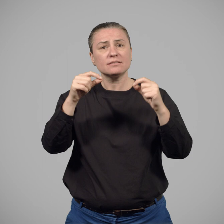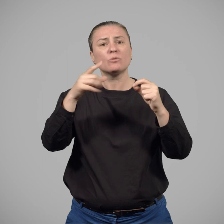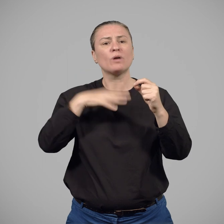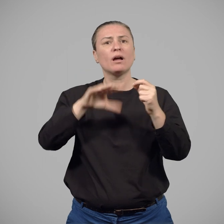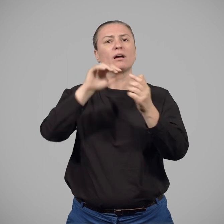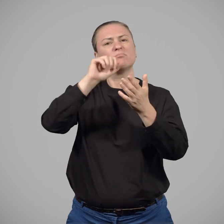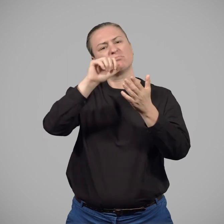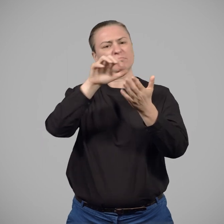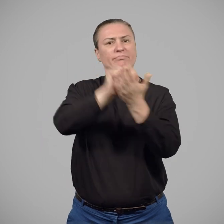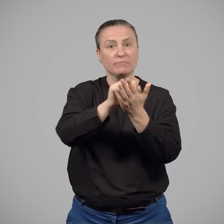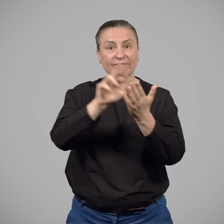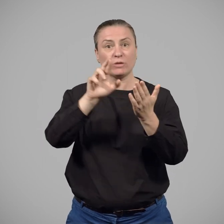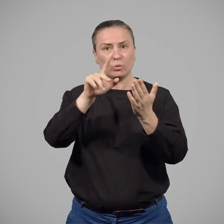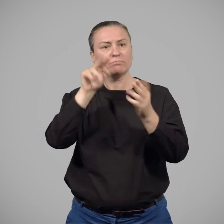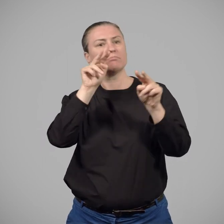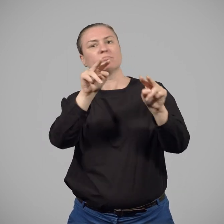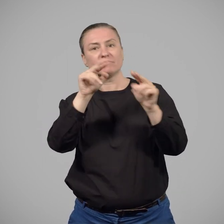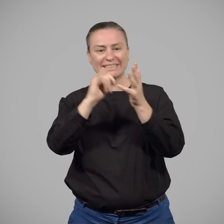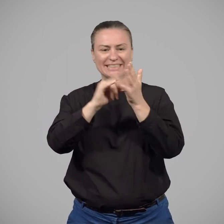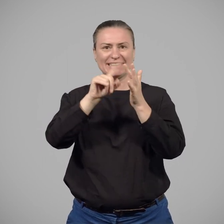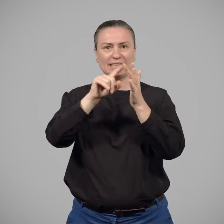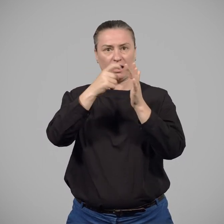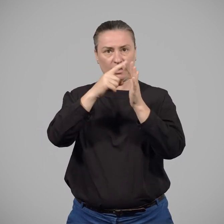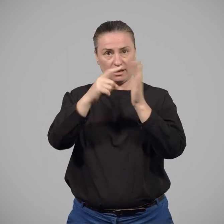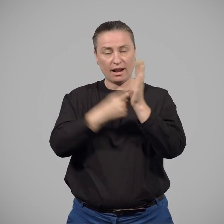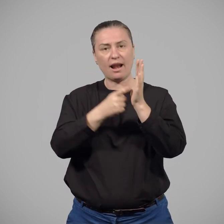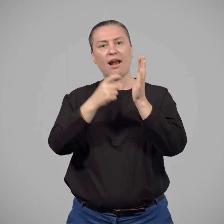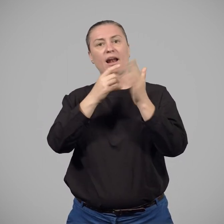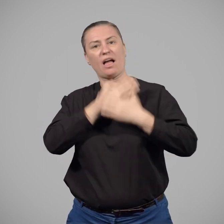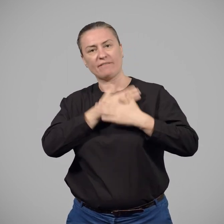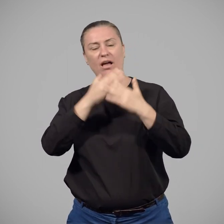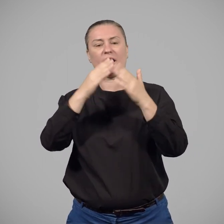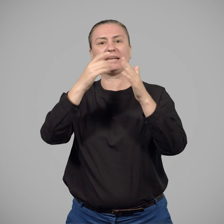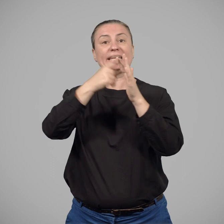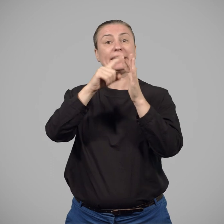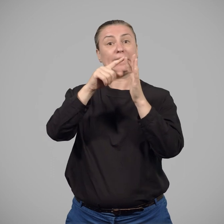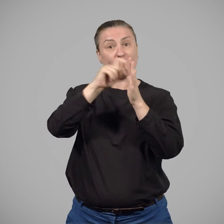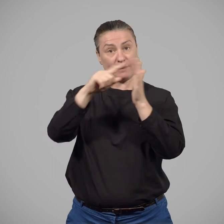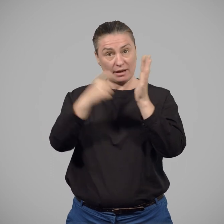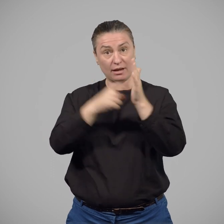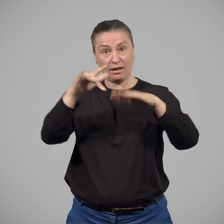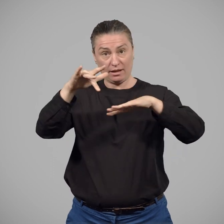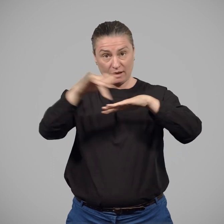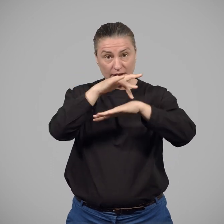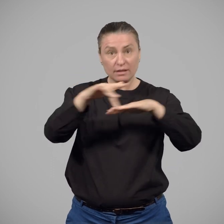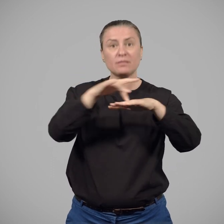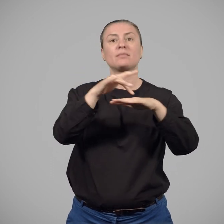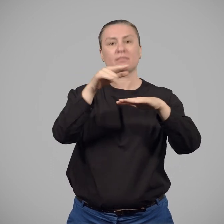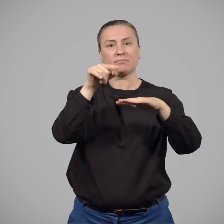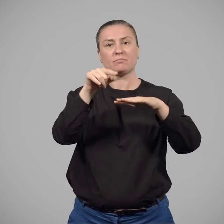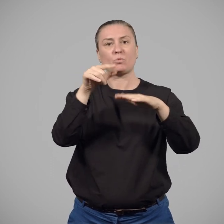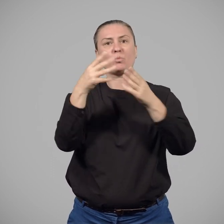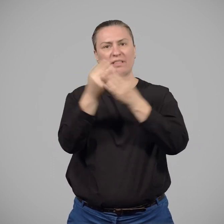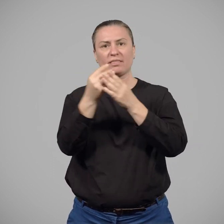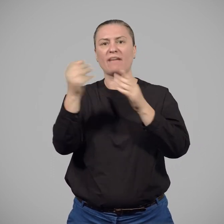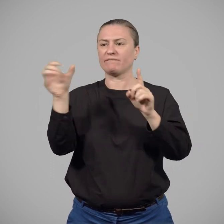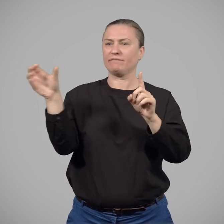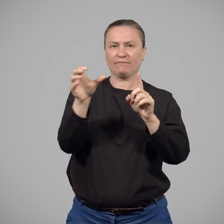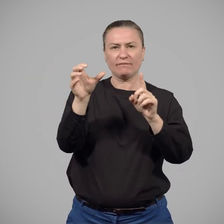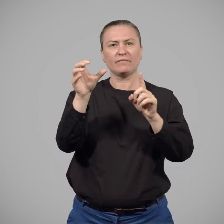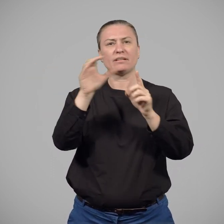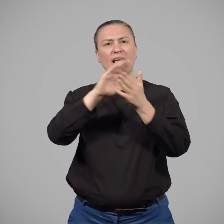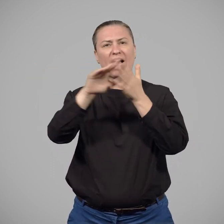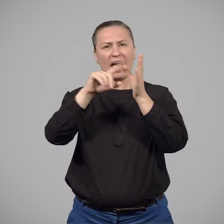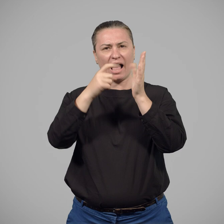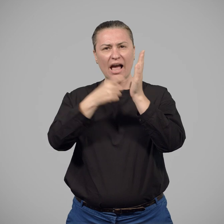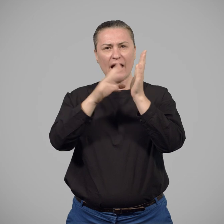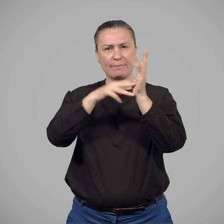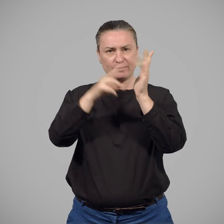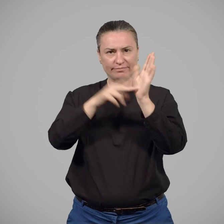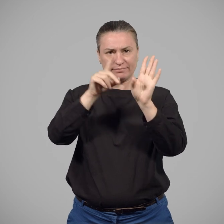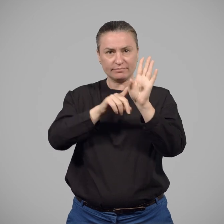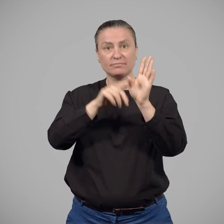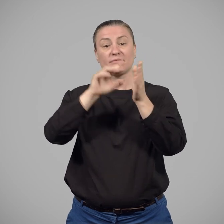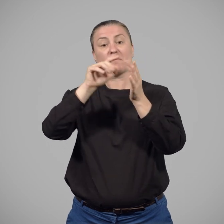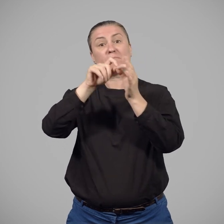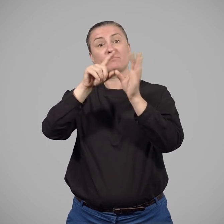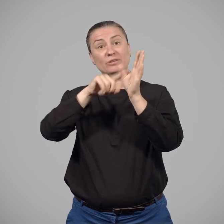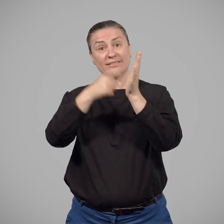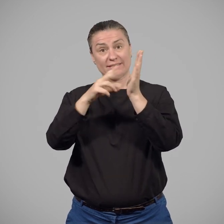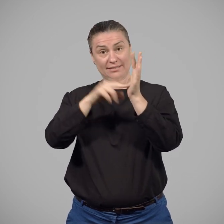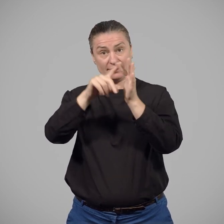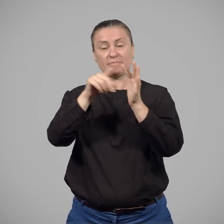Tickets for the Seeker Lover Keeper concert with support act Harmony Byrne,